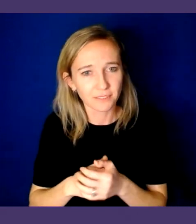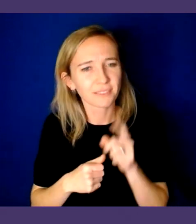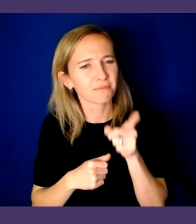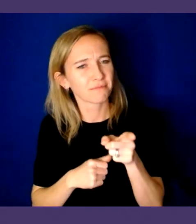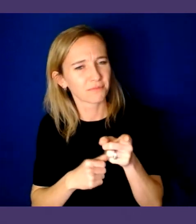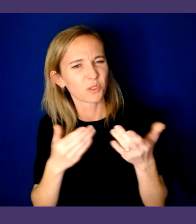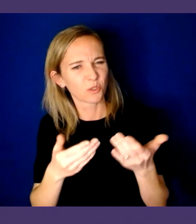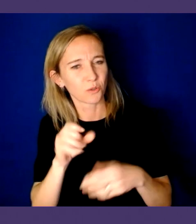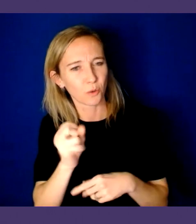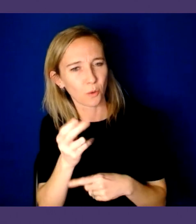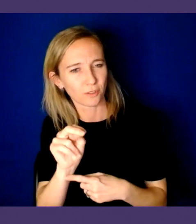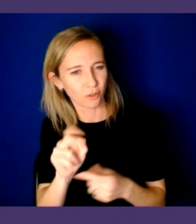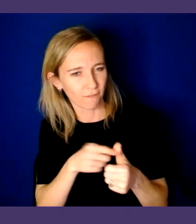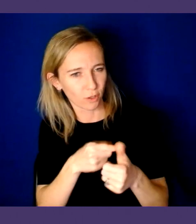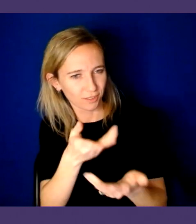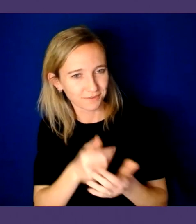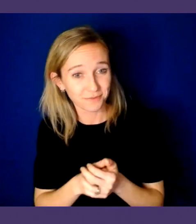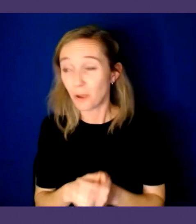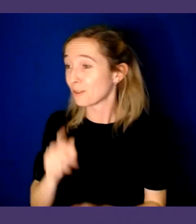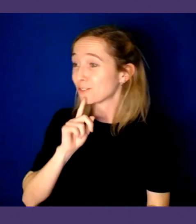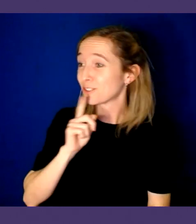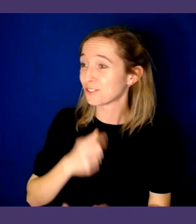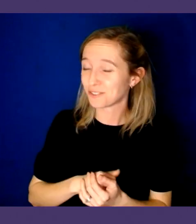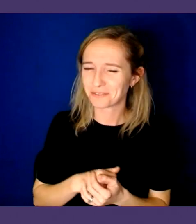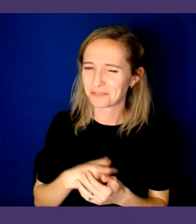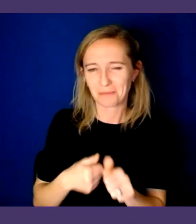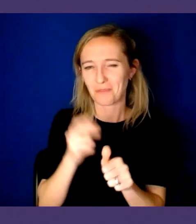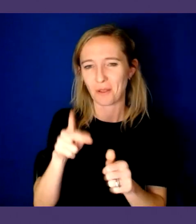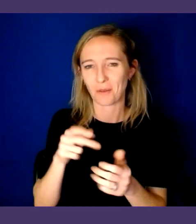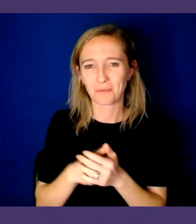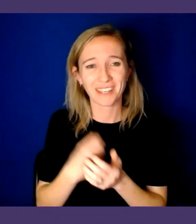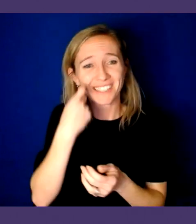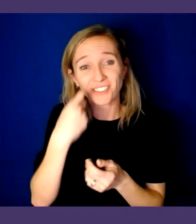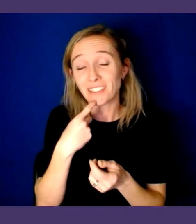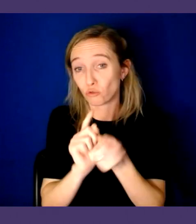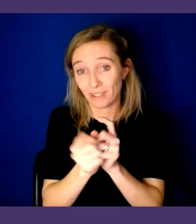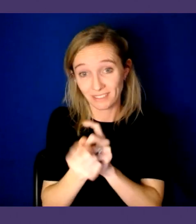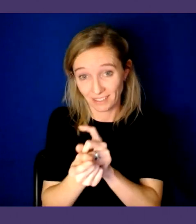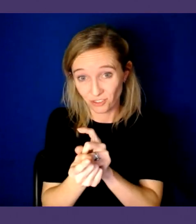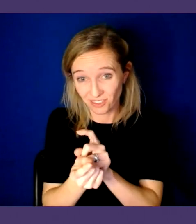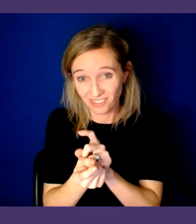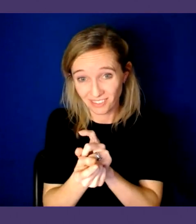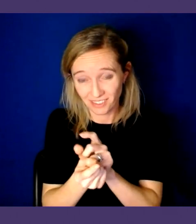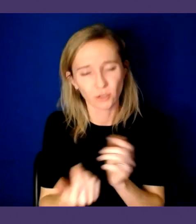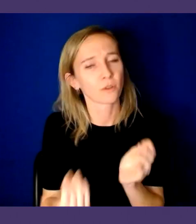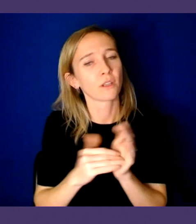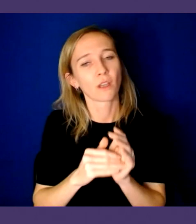Shawn Lawton Henry: Sure. I'll follow up. I mean, I just said translations. Again, we'd love help with translations.